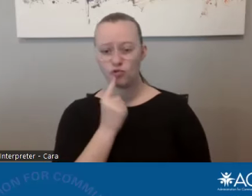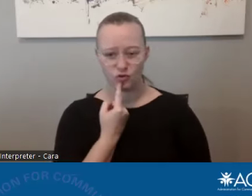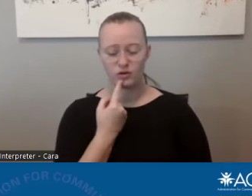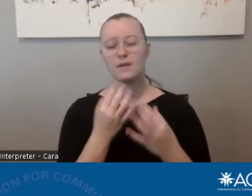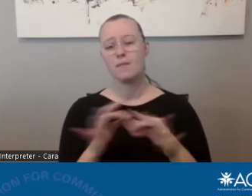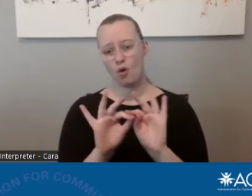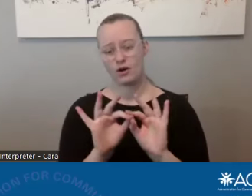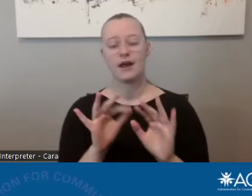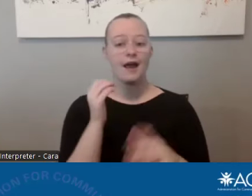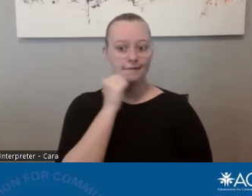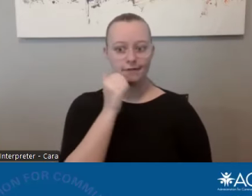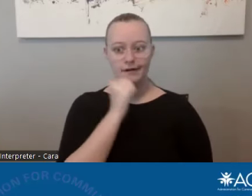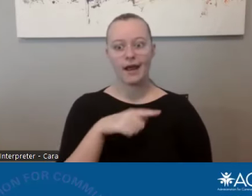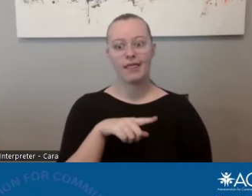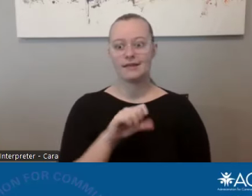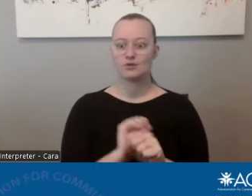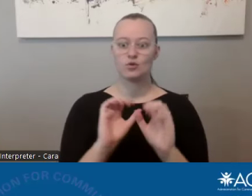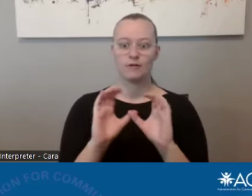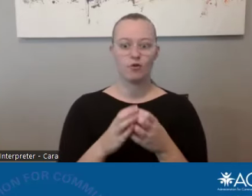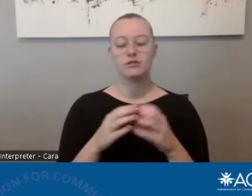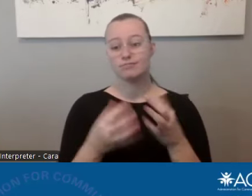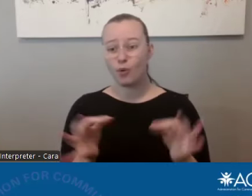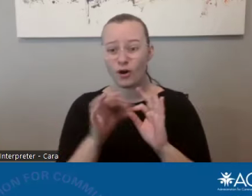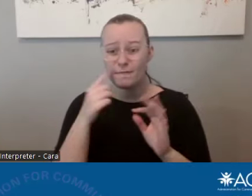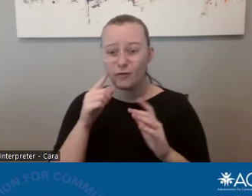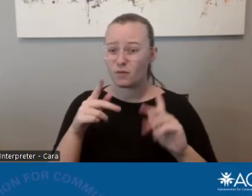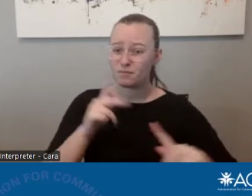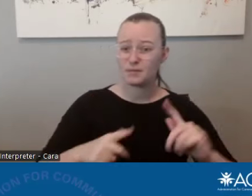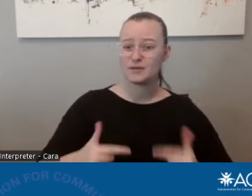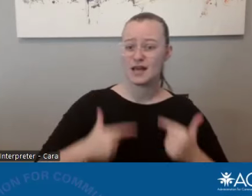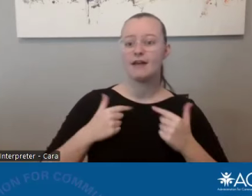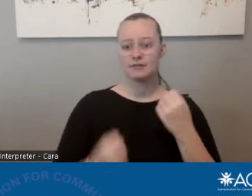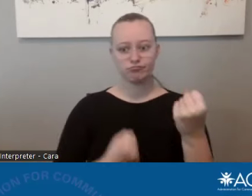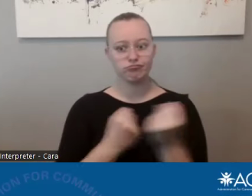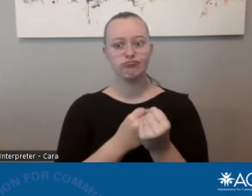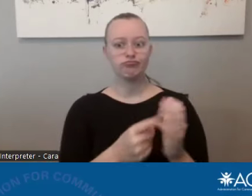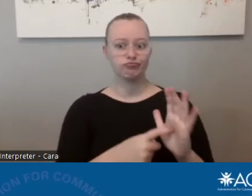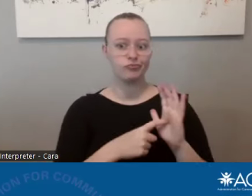day this workforce plays a vital role in people's lives by providing necessary supports and services to people with